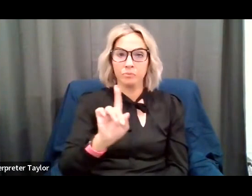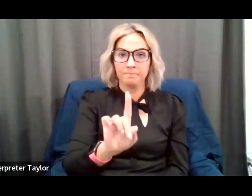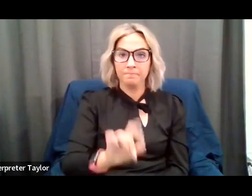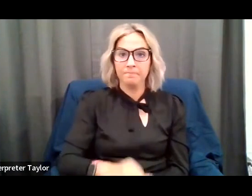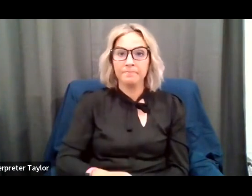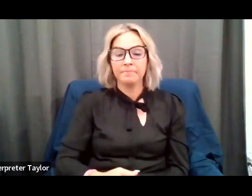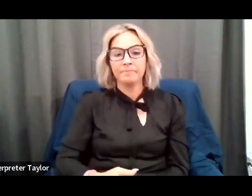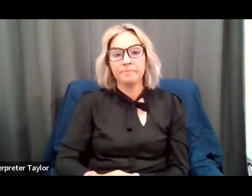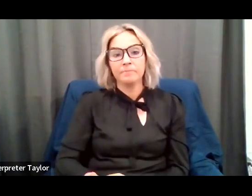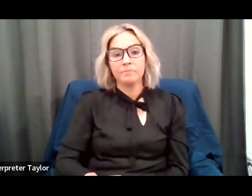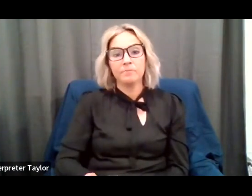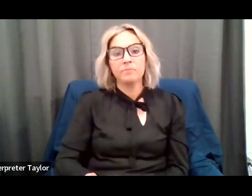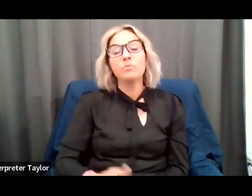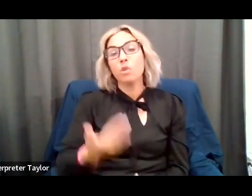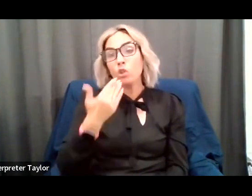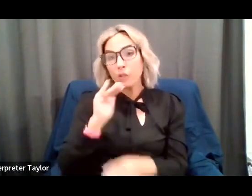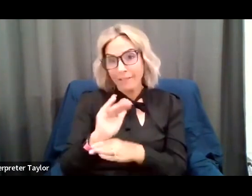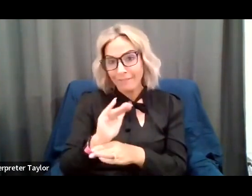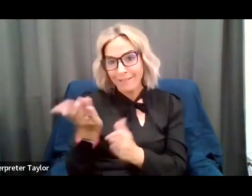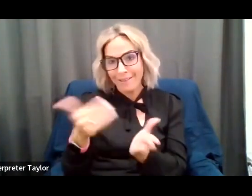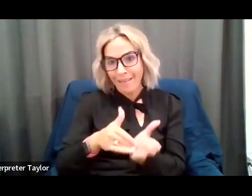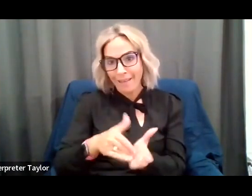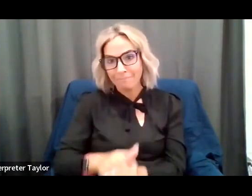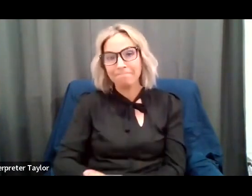Good evening again.